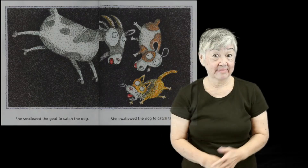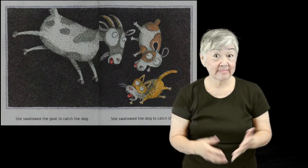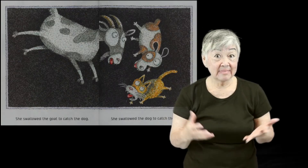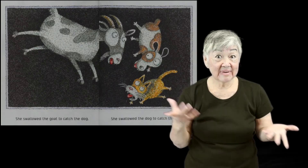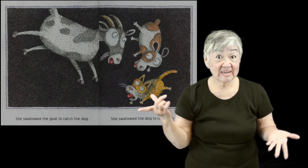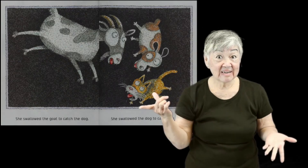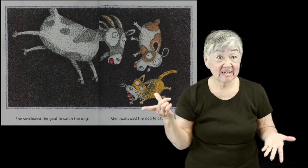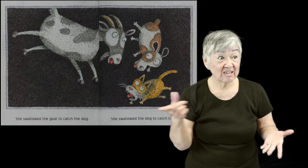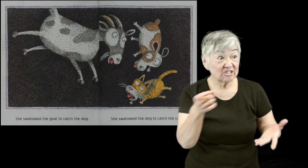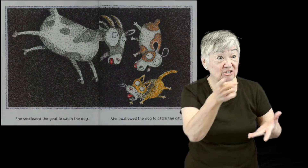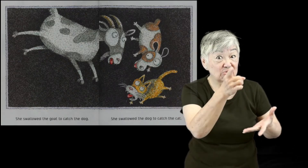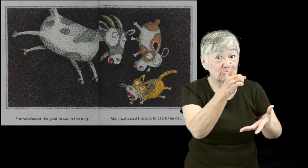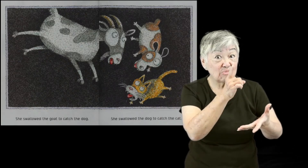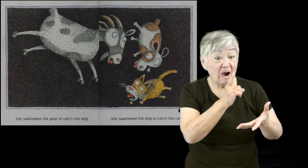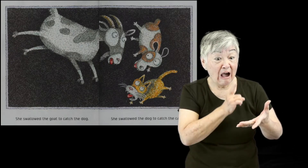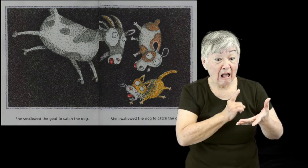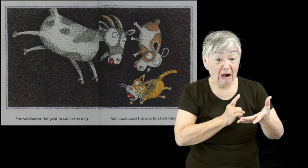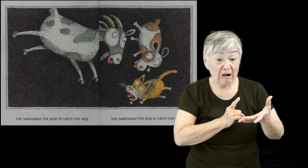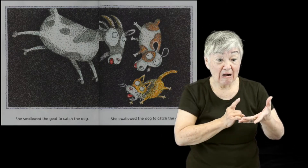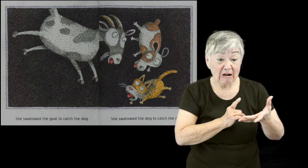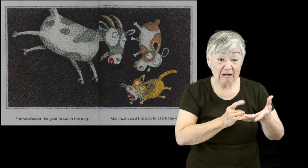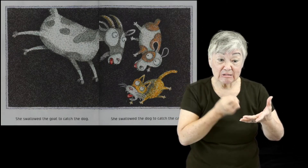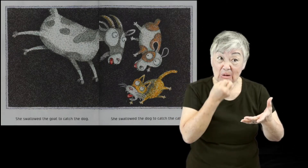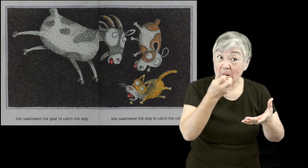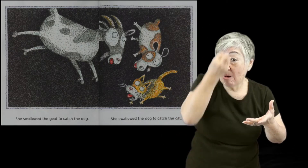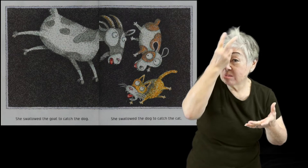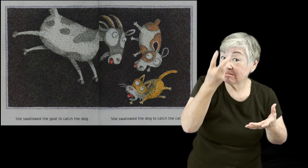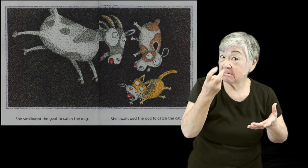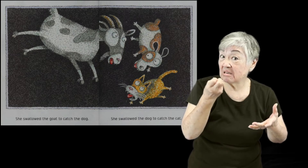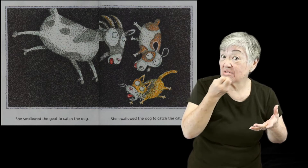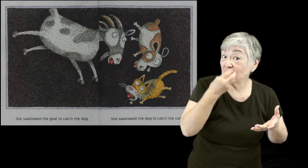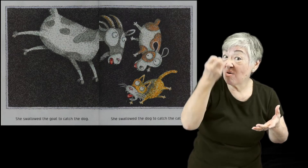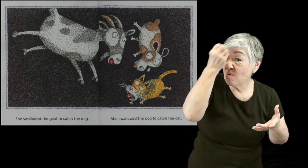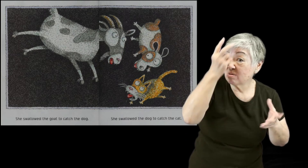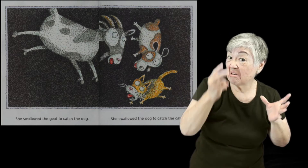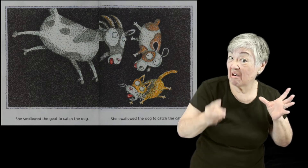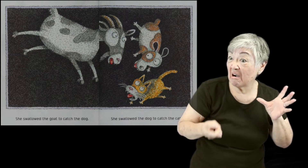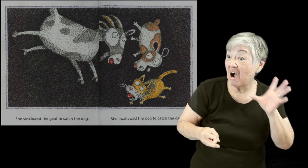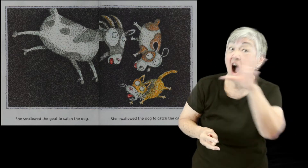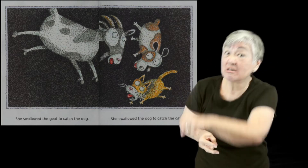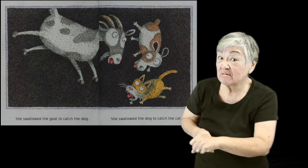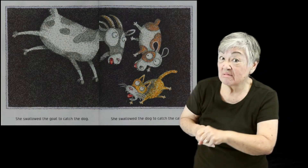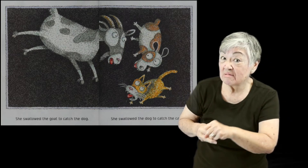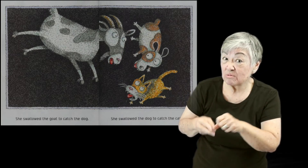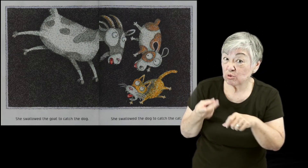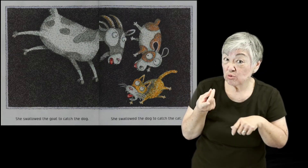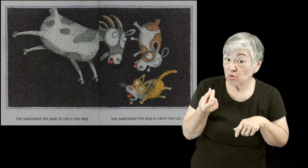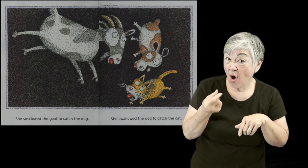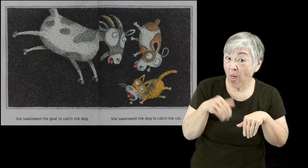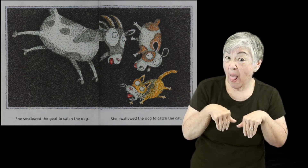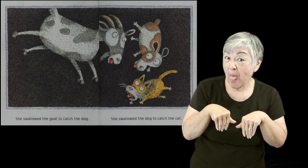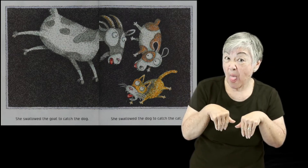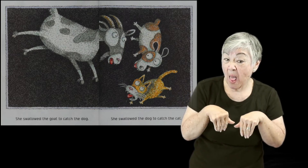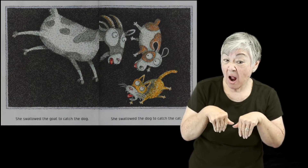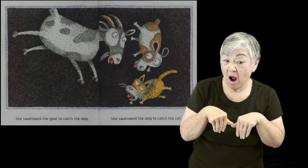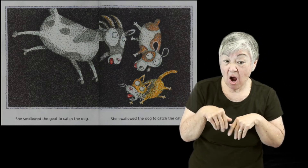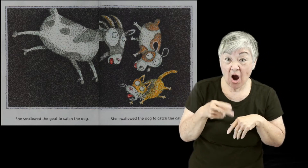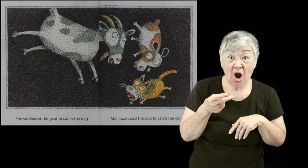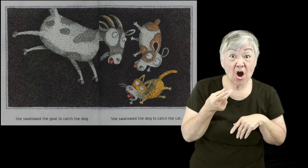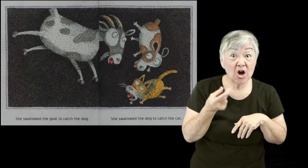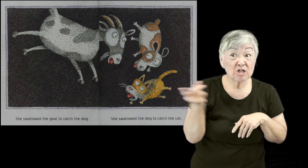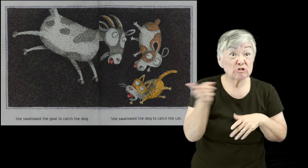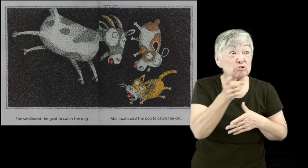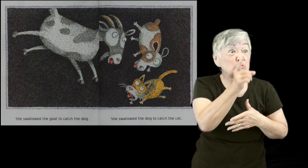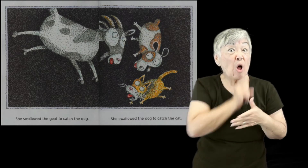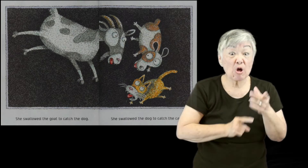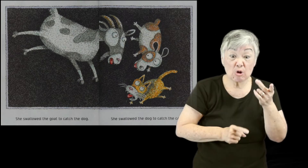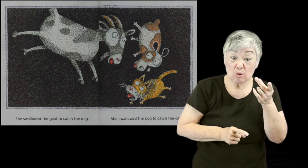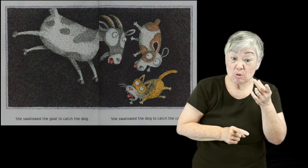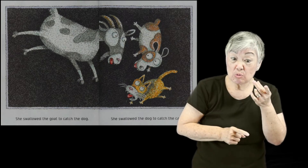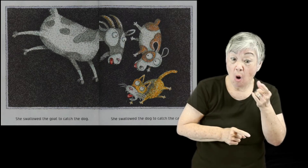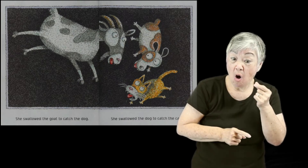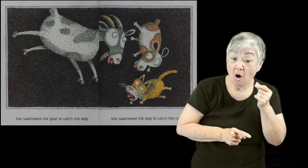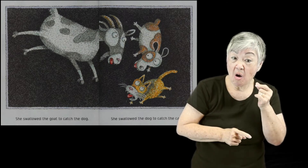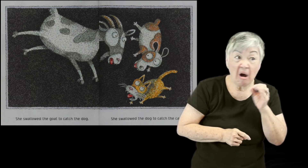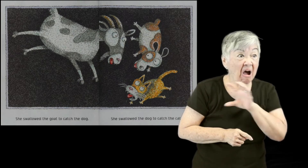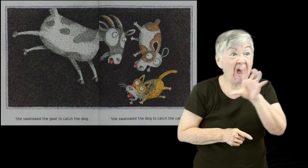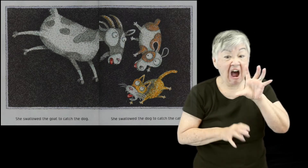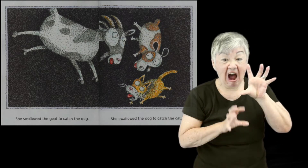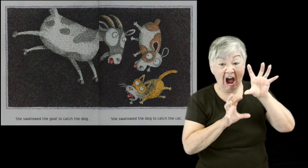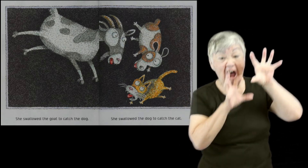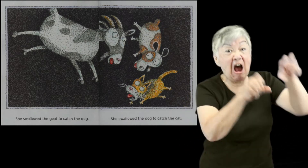She swallowed the goat to catch the dog. She swallowed the dog to catch the cat.